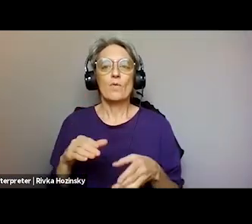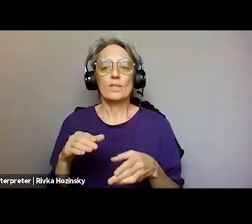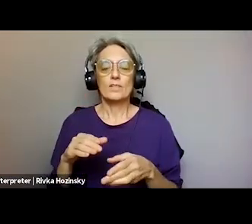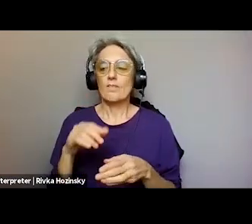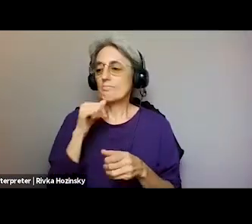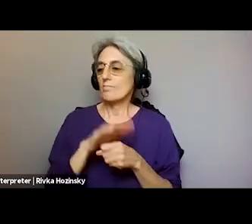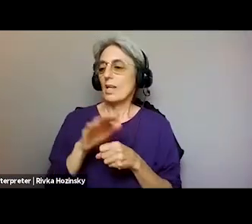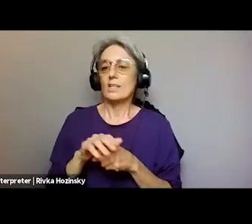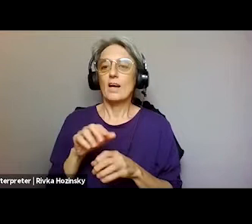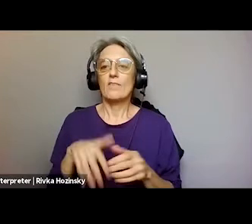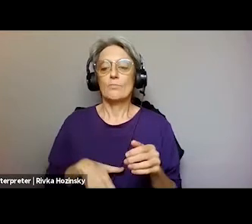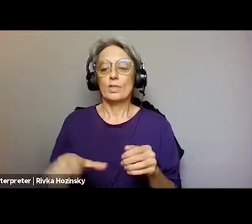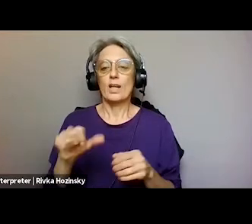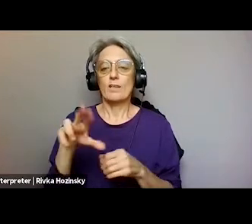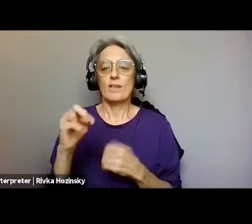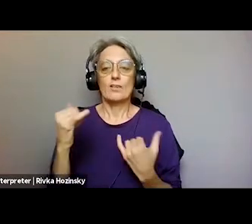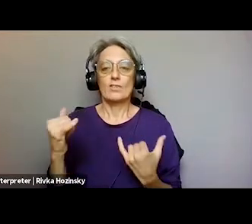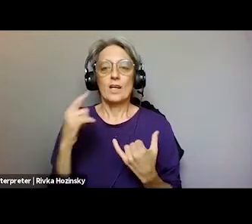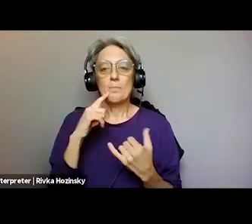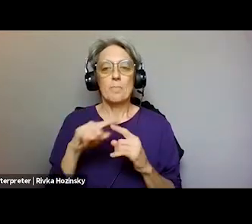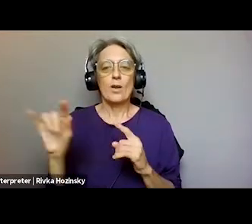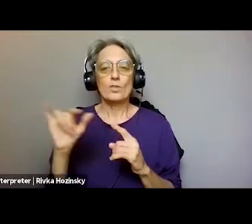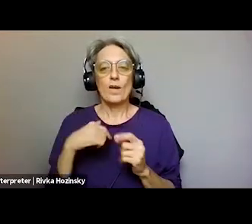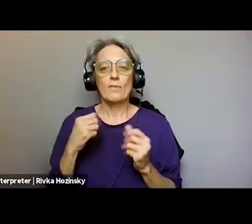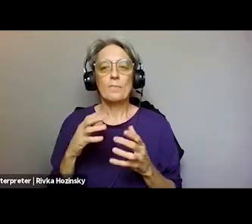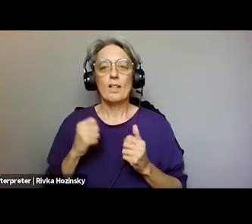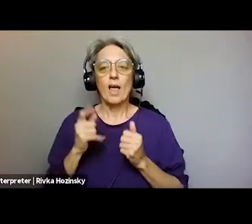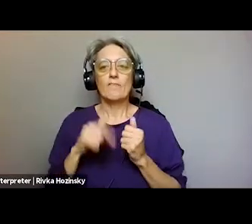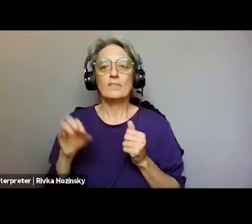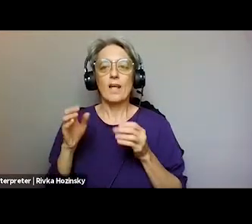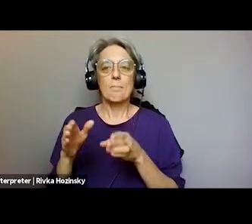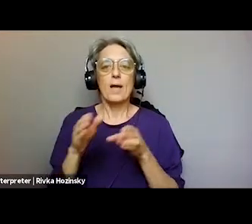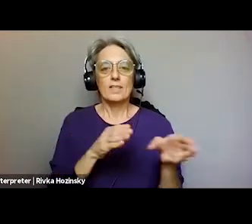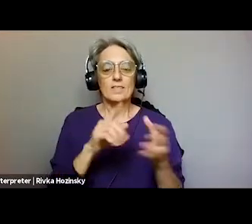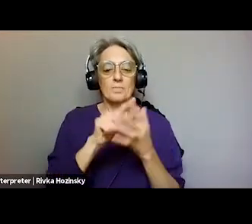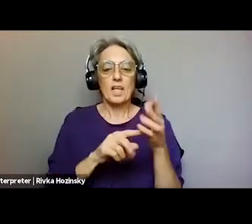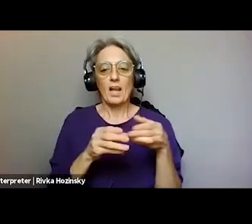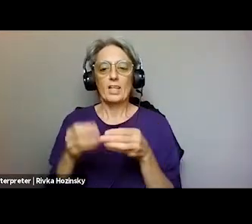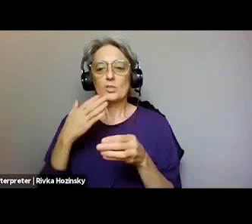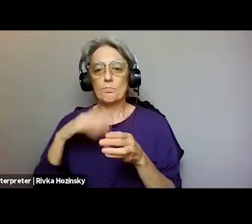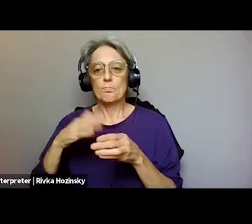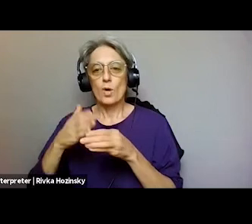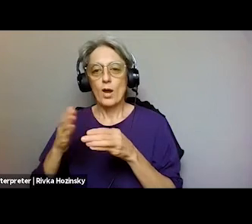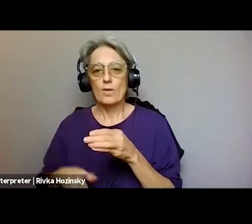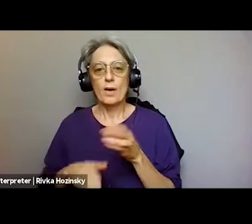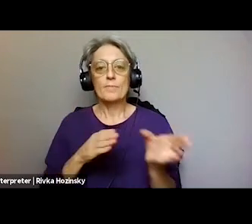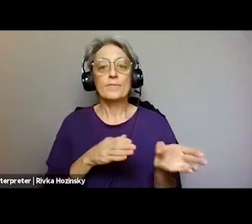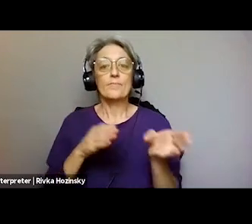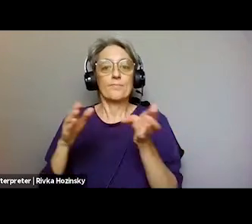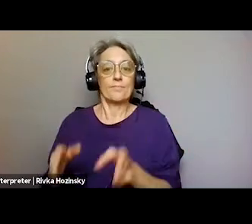today but there's also a lot of lifestyle mechanisms that could cause poor outcomes. And then are outcomes that we know are more common in disabled individuals.